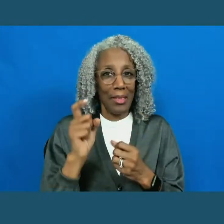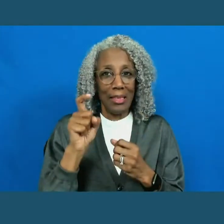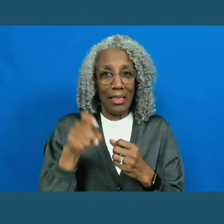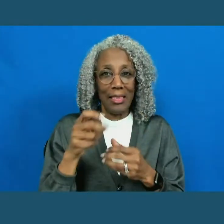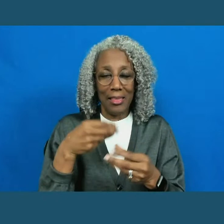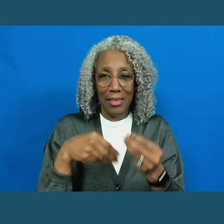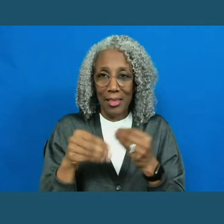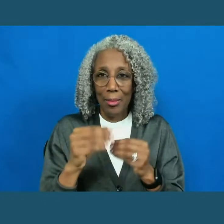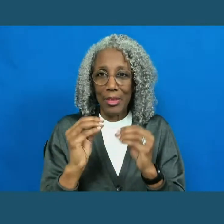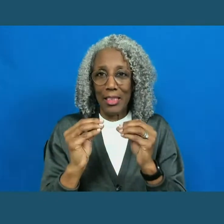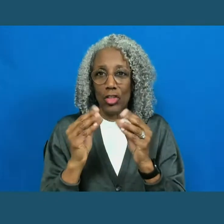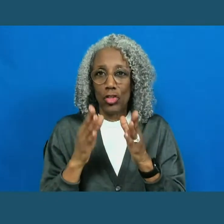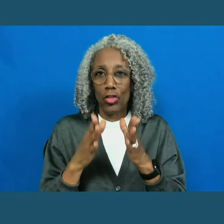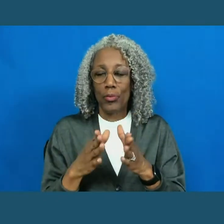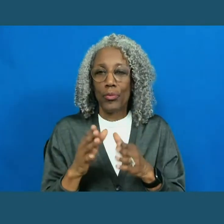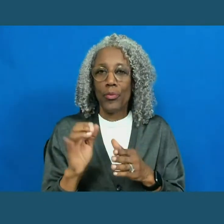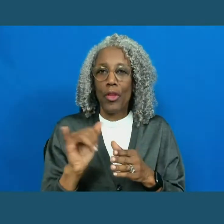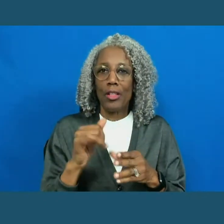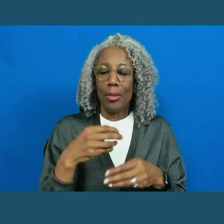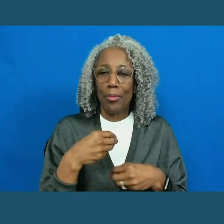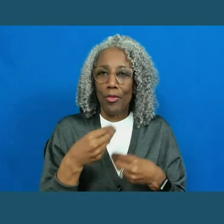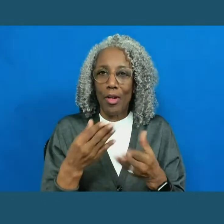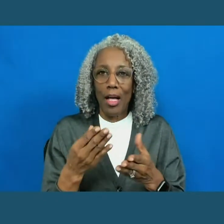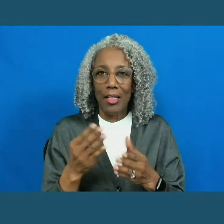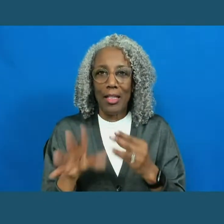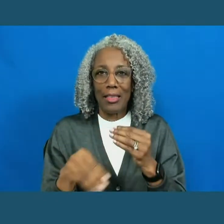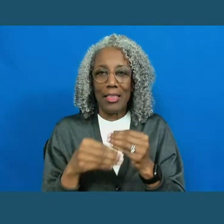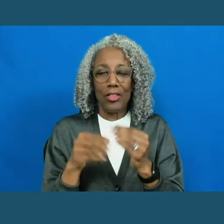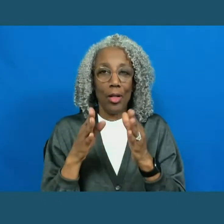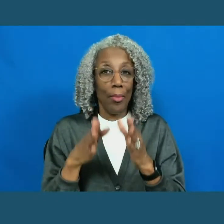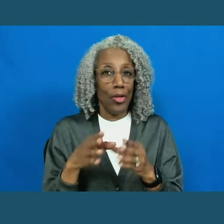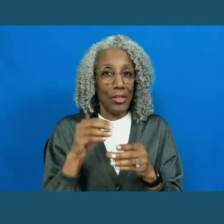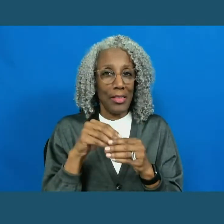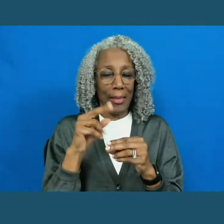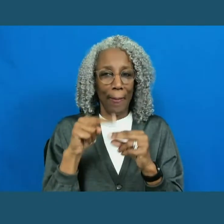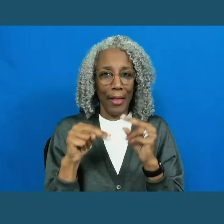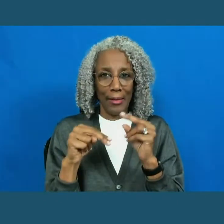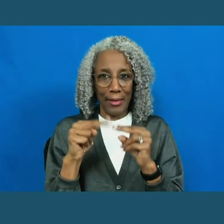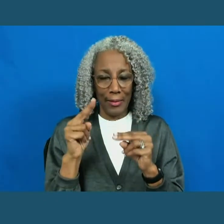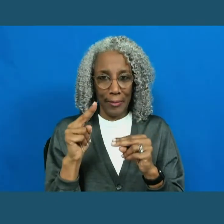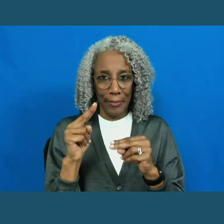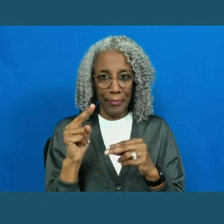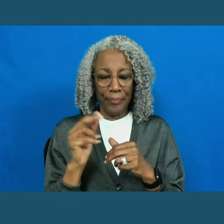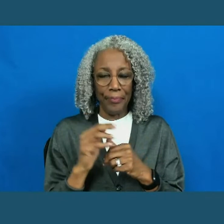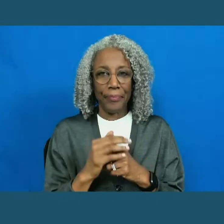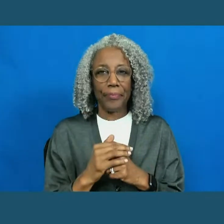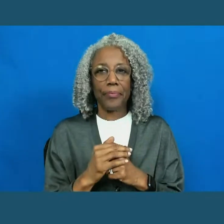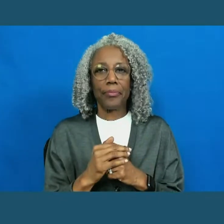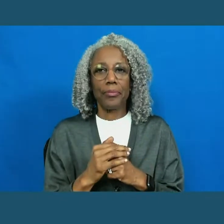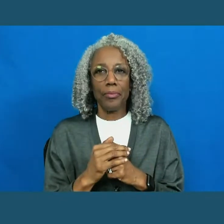hallways to support some of the classes that may need a substitute teacher and provide